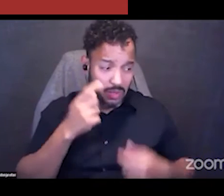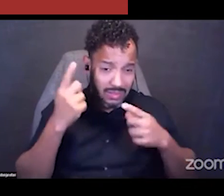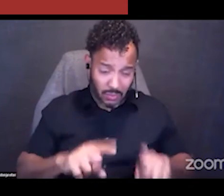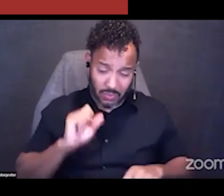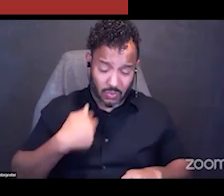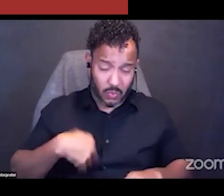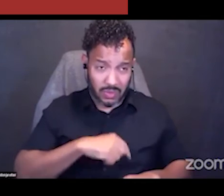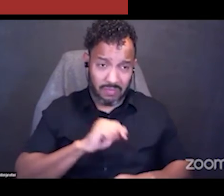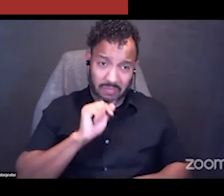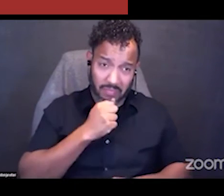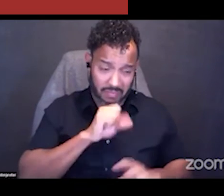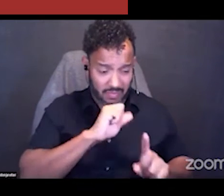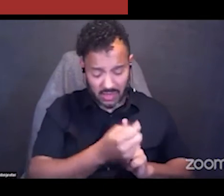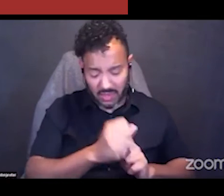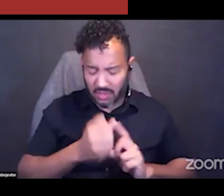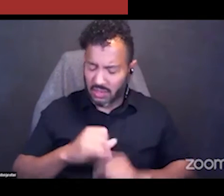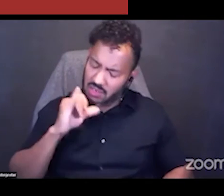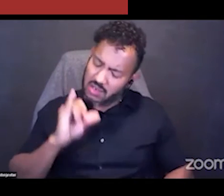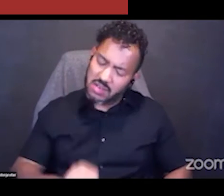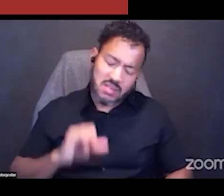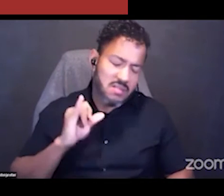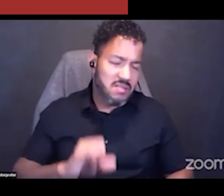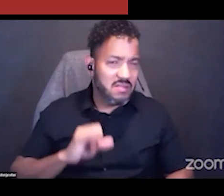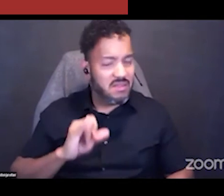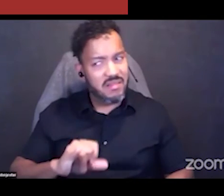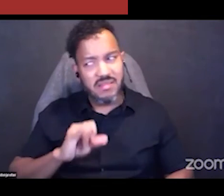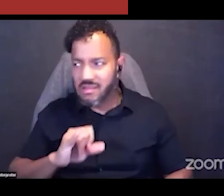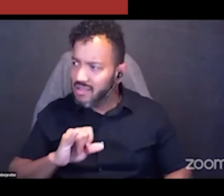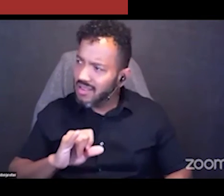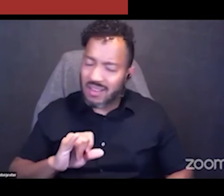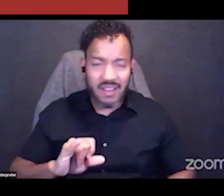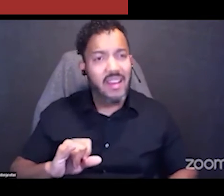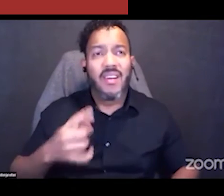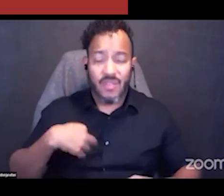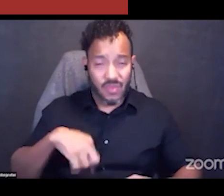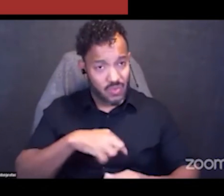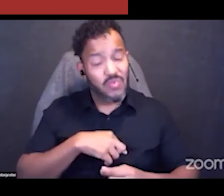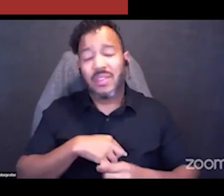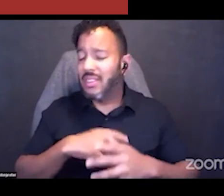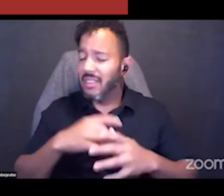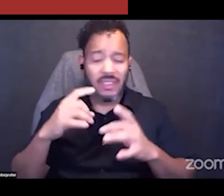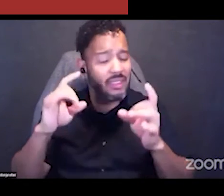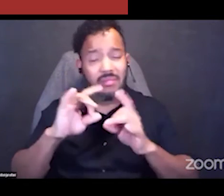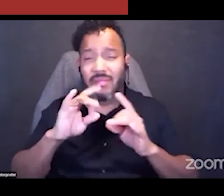hands of Donald Trump and what we must do to get him out of office and elect Joe Biden